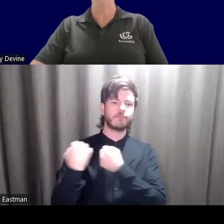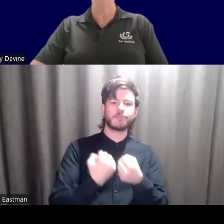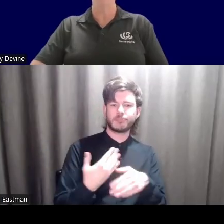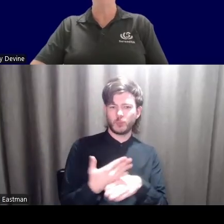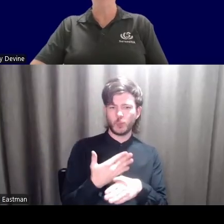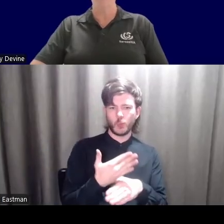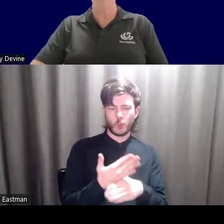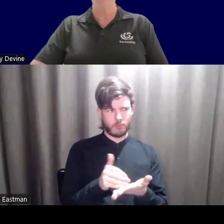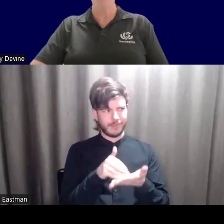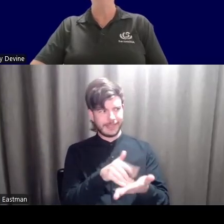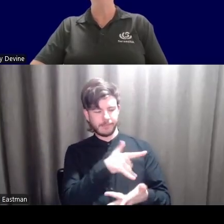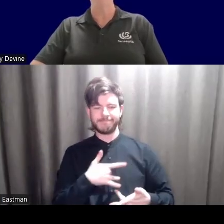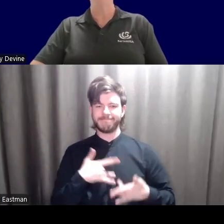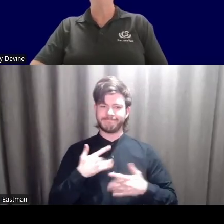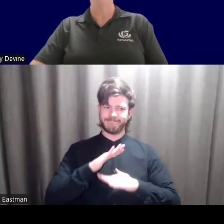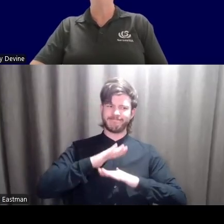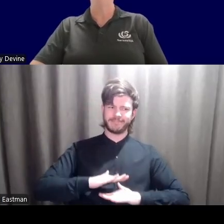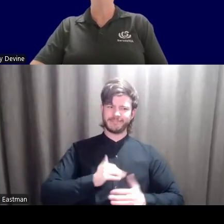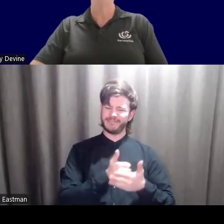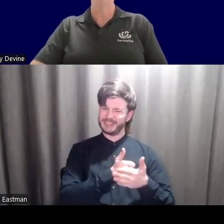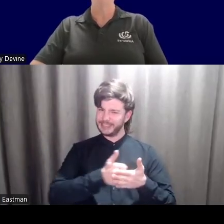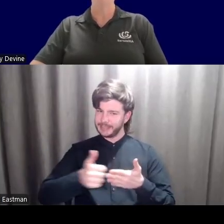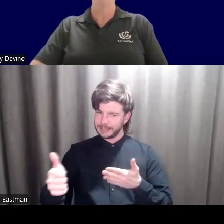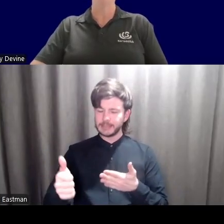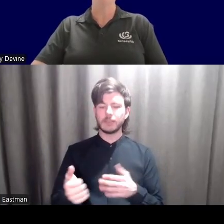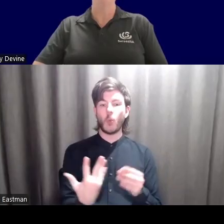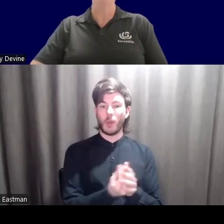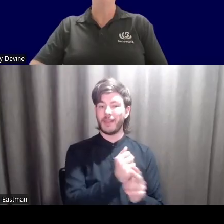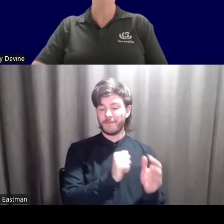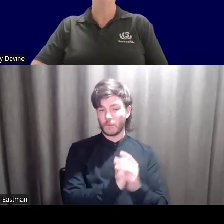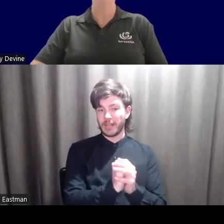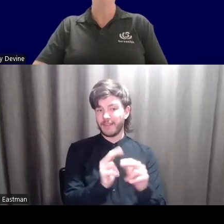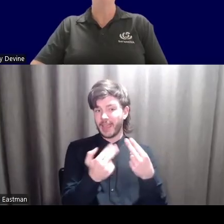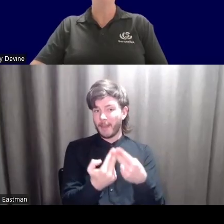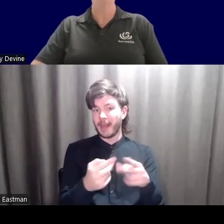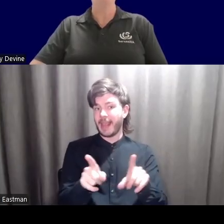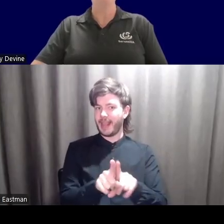system is very, very important and going back to understanding that your client is the expert in